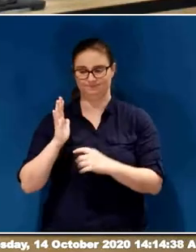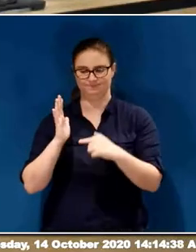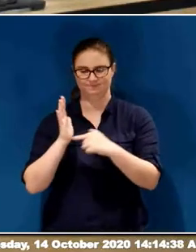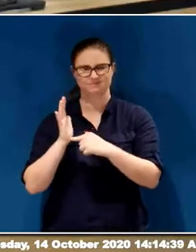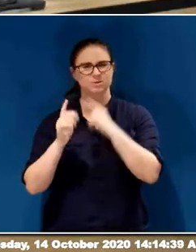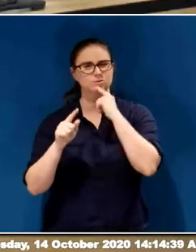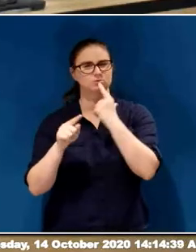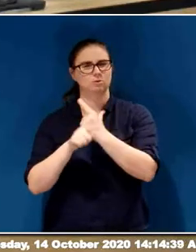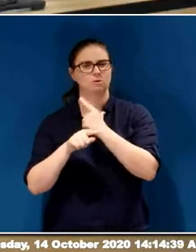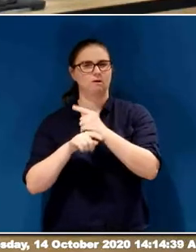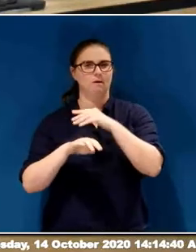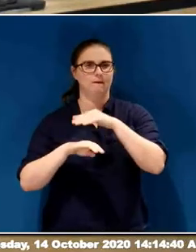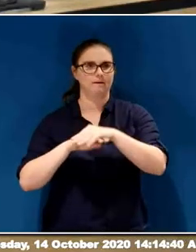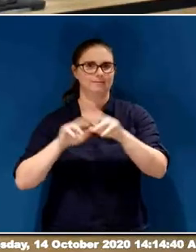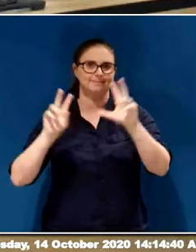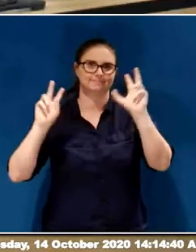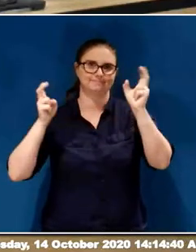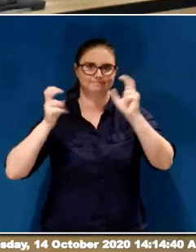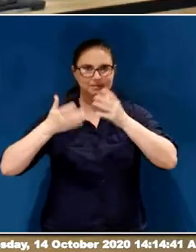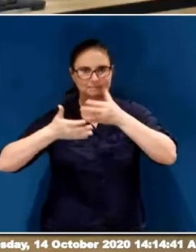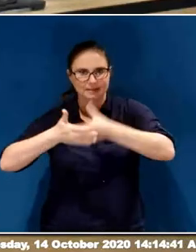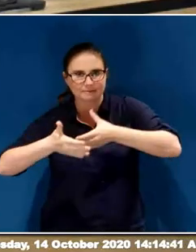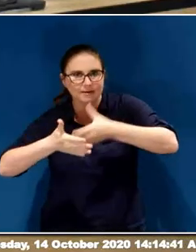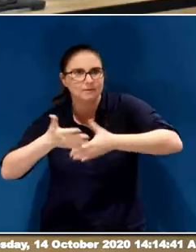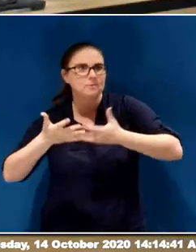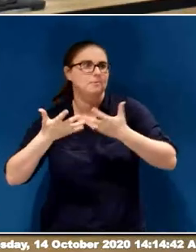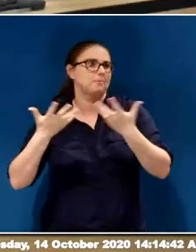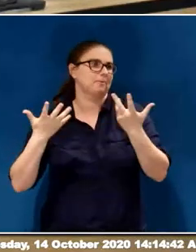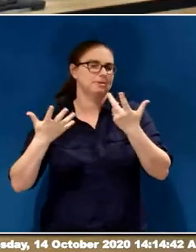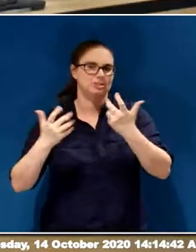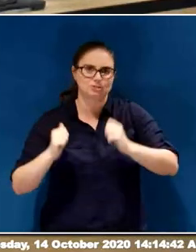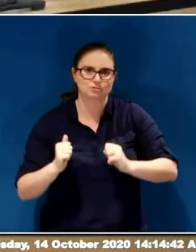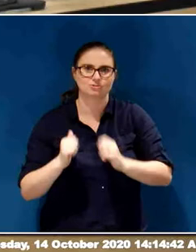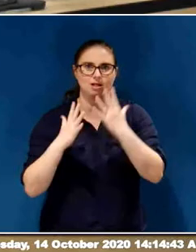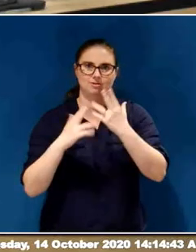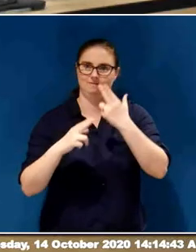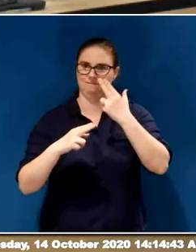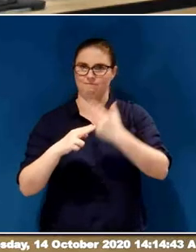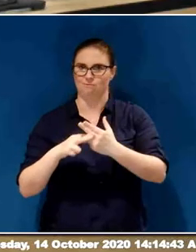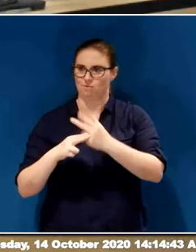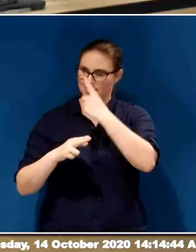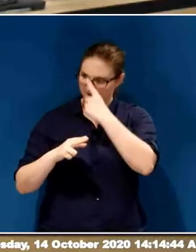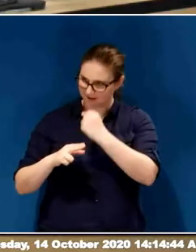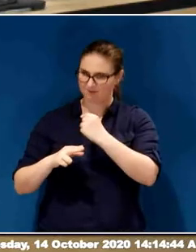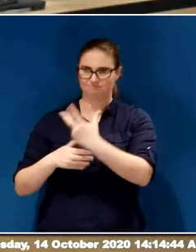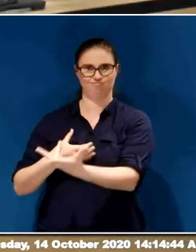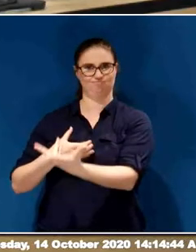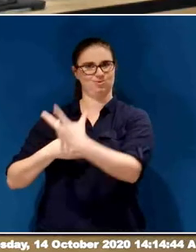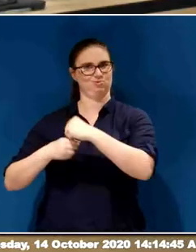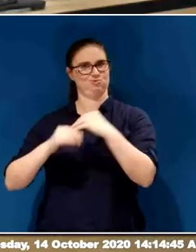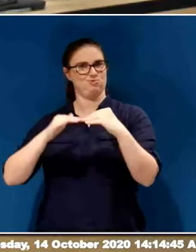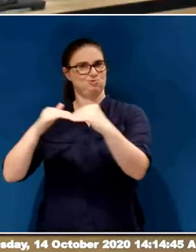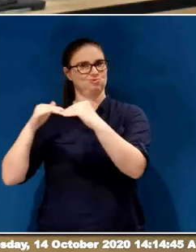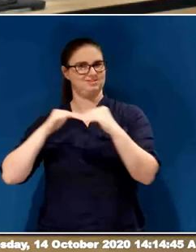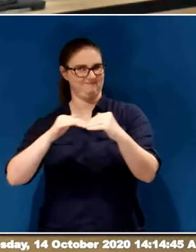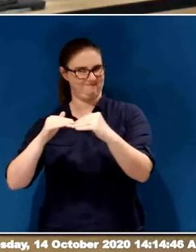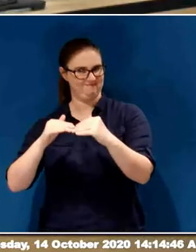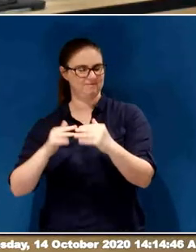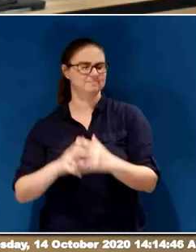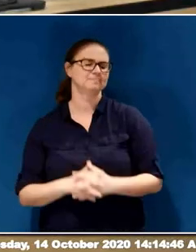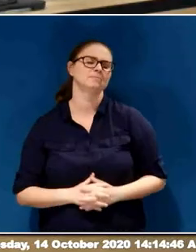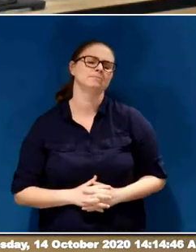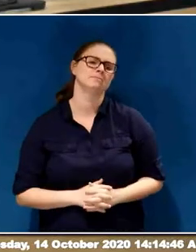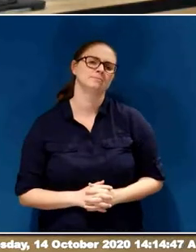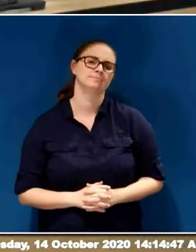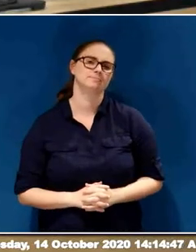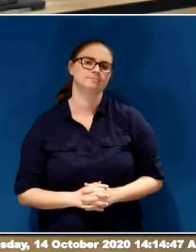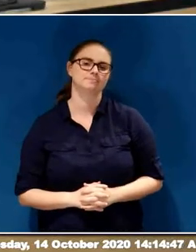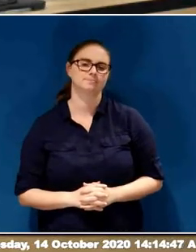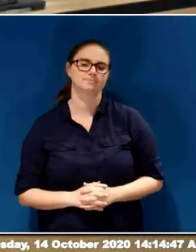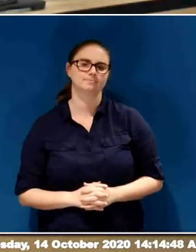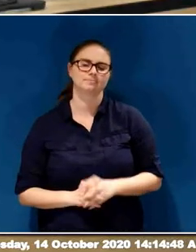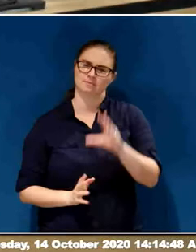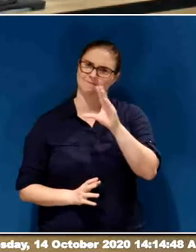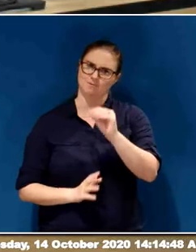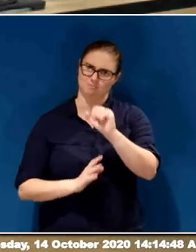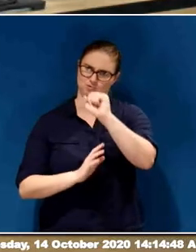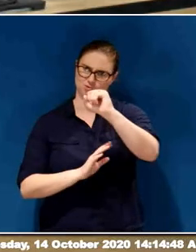practice. What's the importance, from your research, of beliefs and attitudes